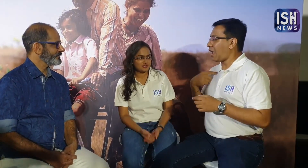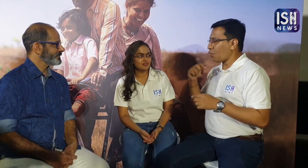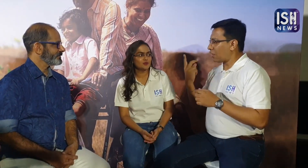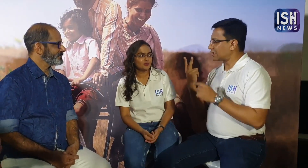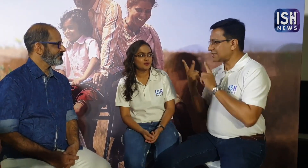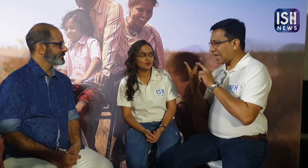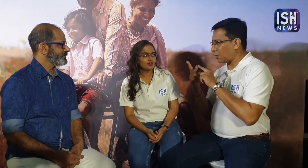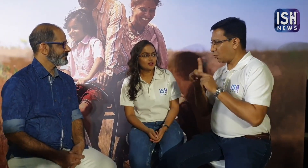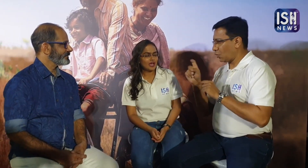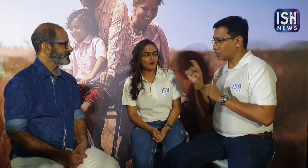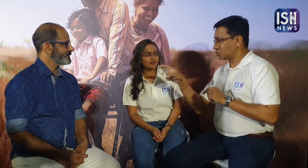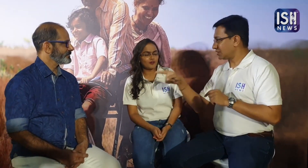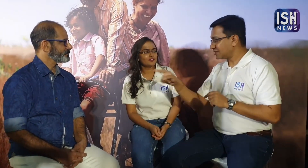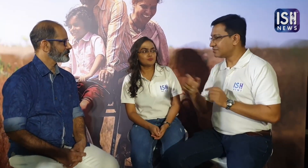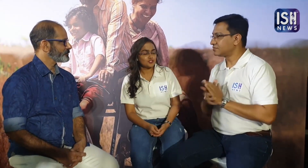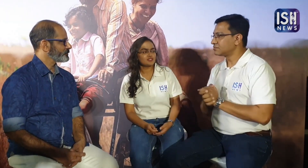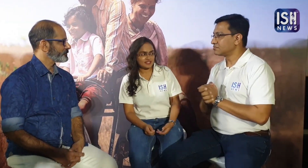My second question is that